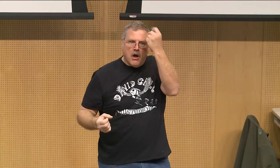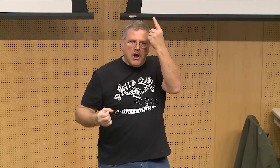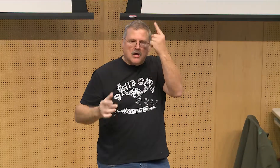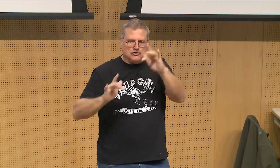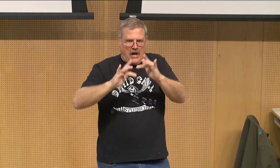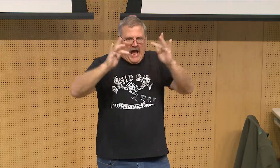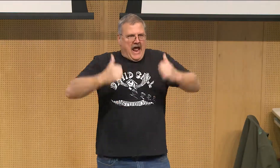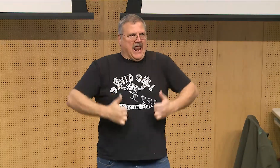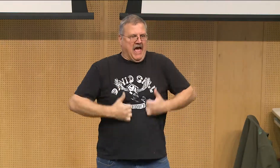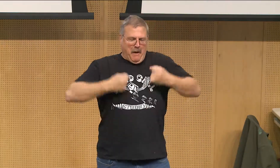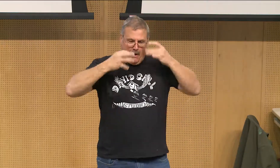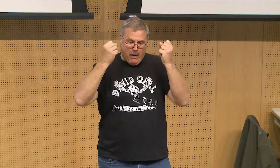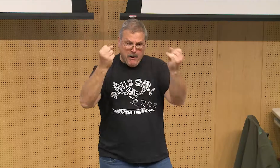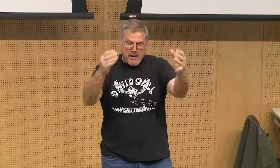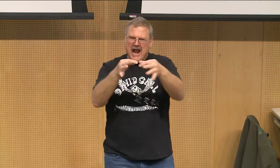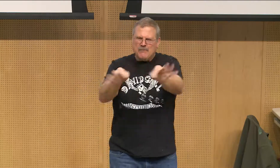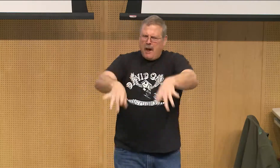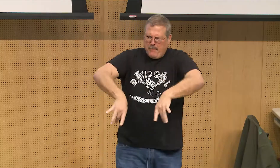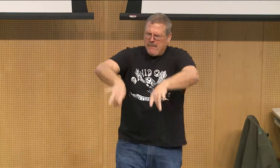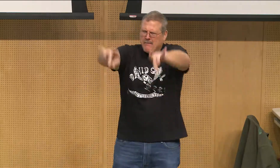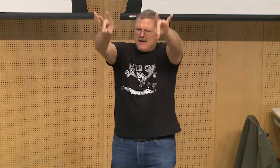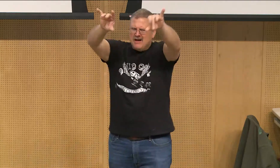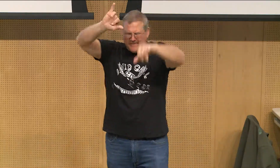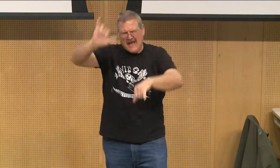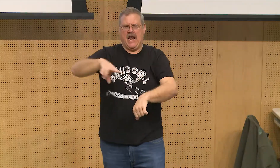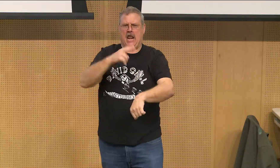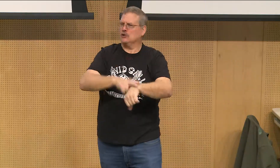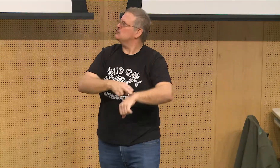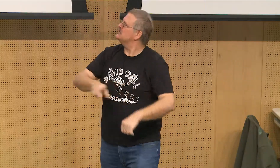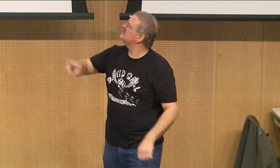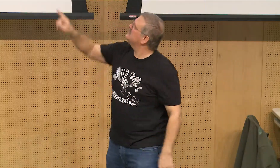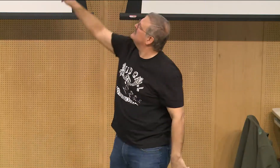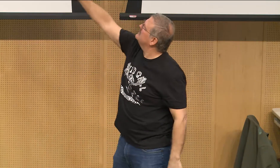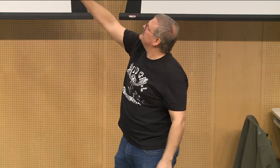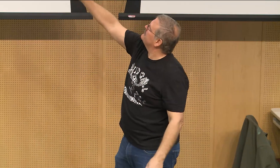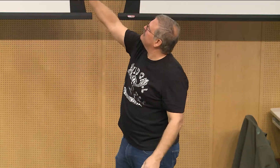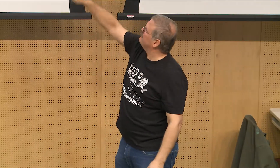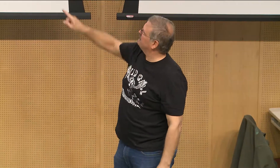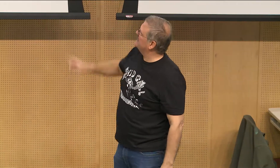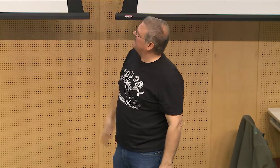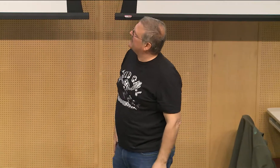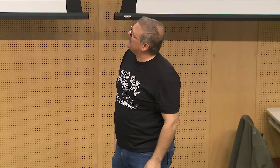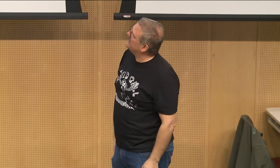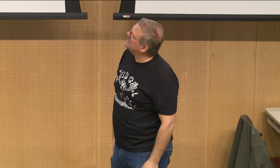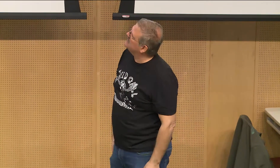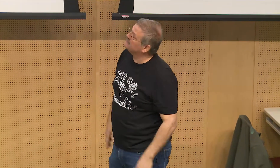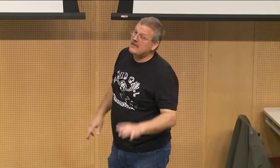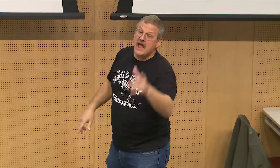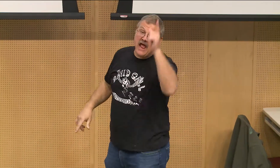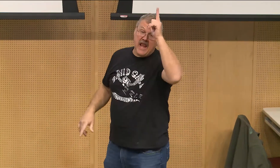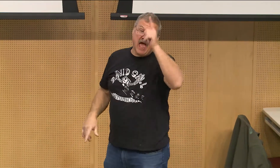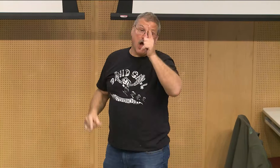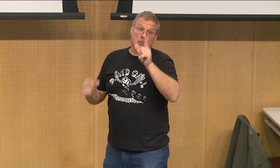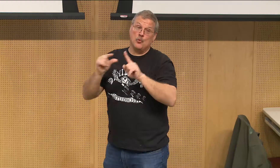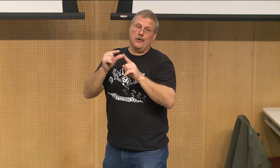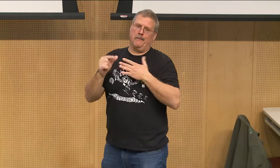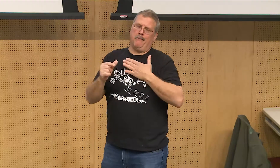That's why the bright light inside the mind is symbolized. That's natural, the natural way Deaf people learn,